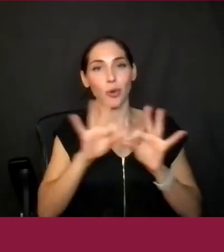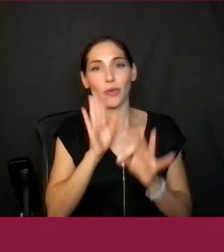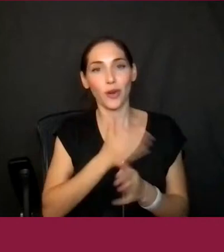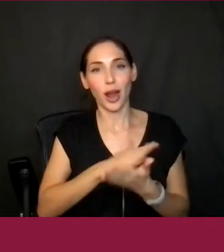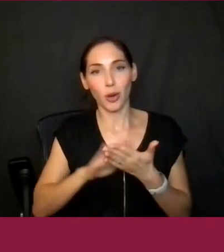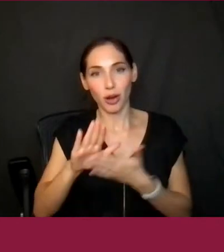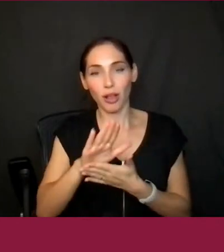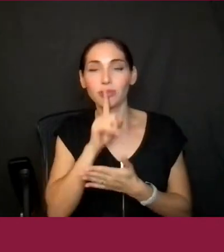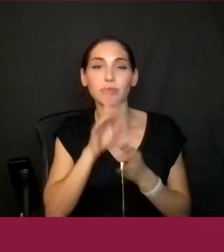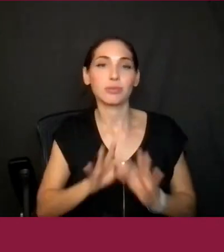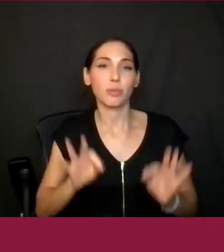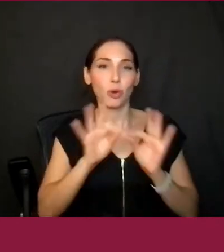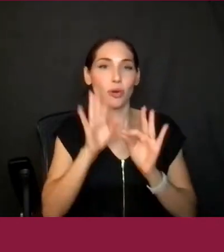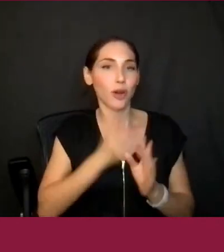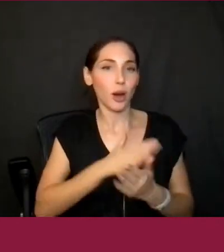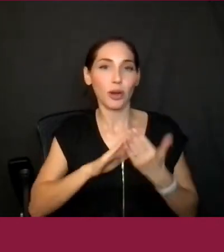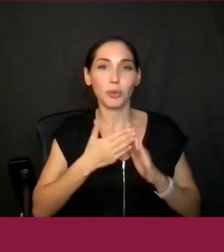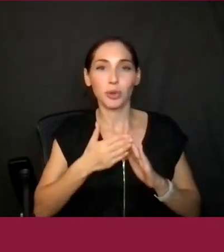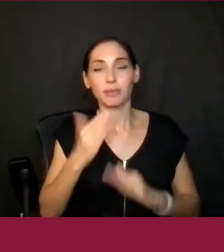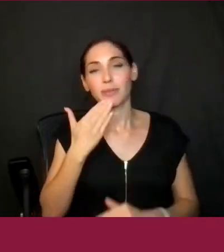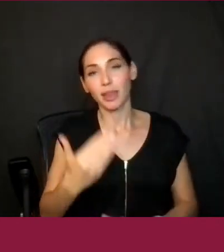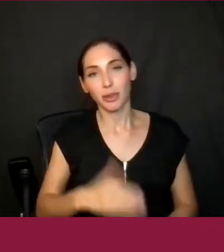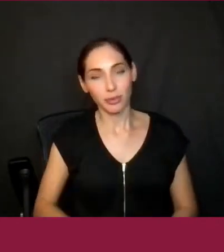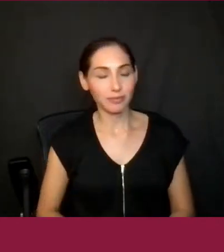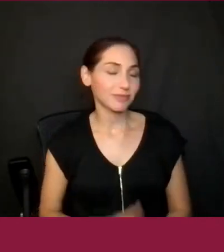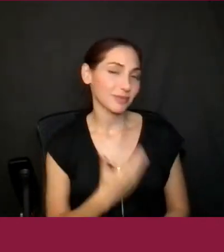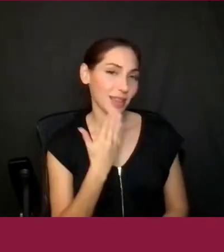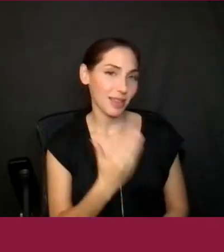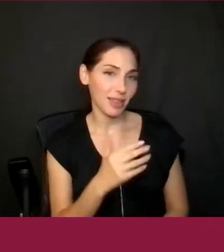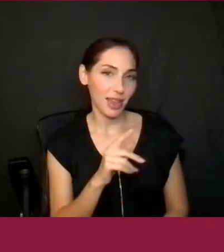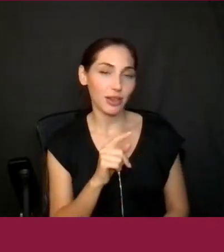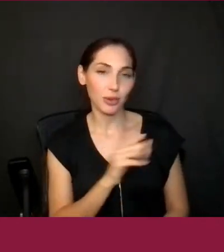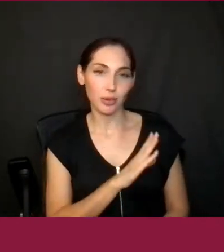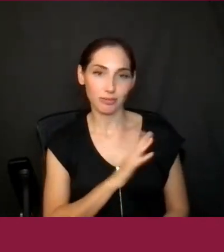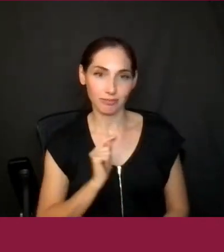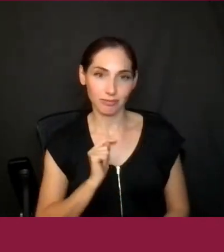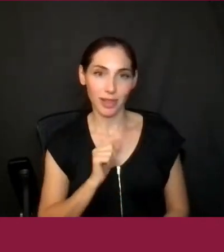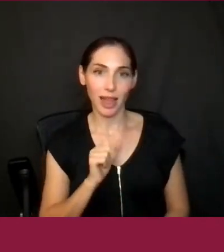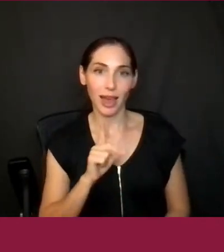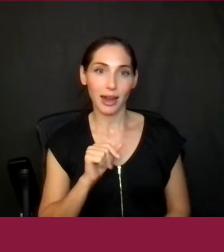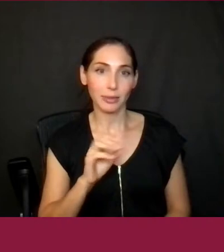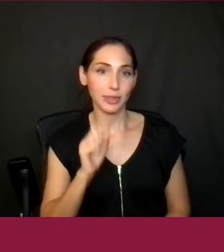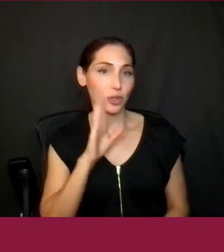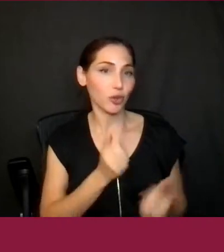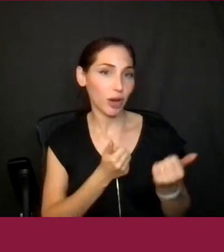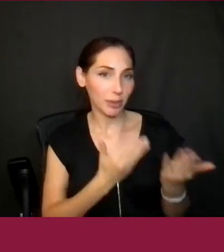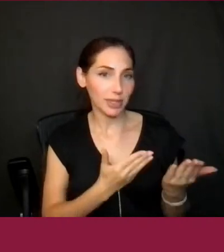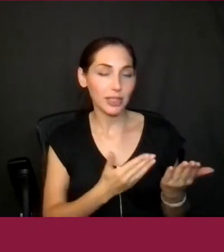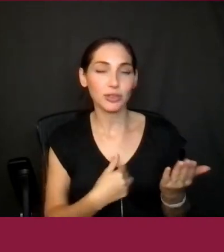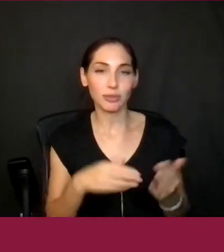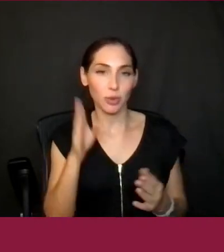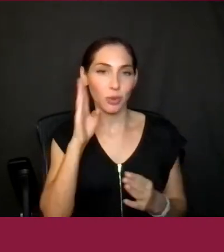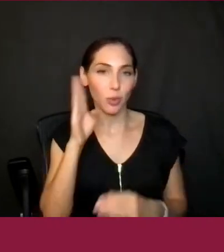important to the community. Thank you. Thank you, Trustee Adams, and your recommendation will be taken.